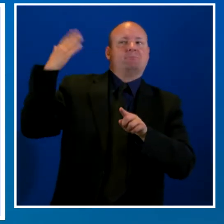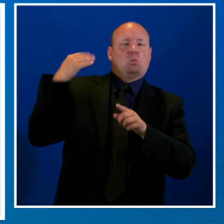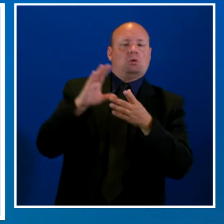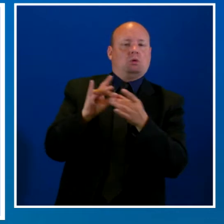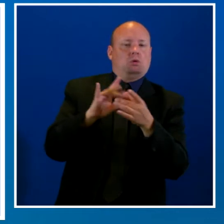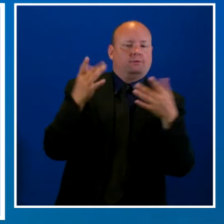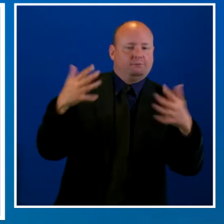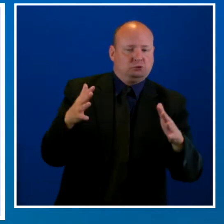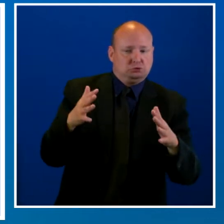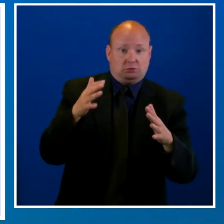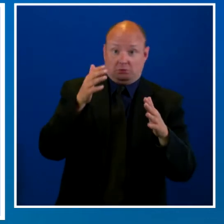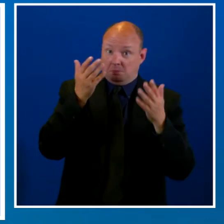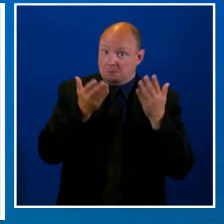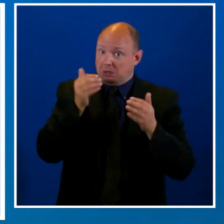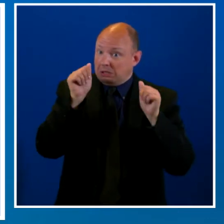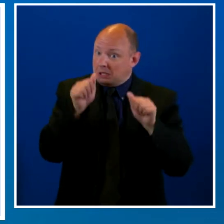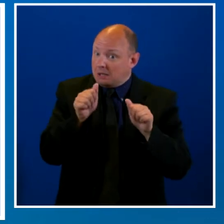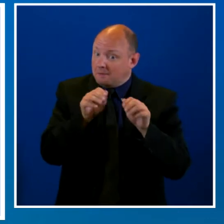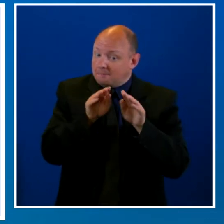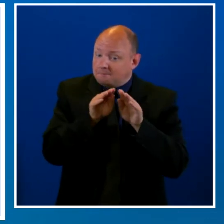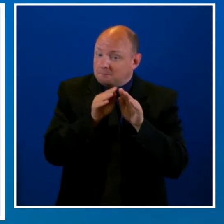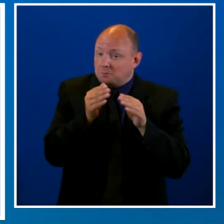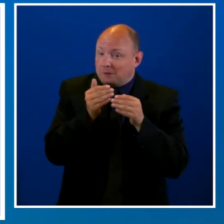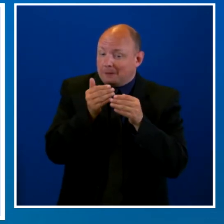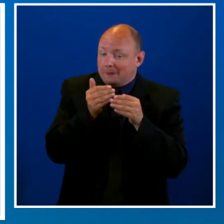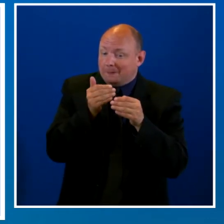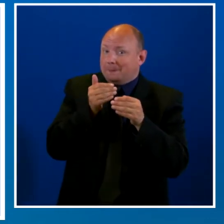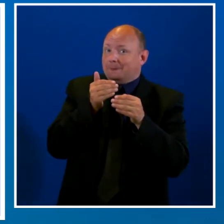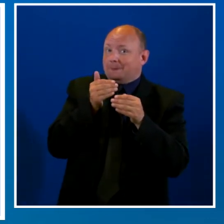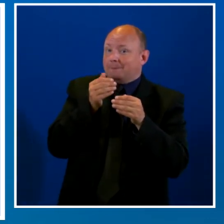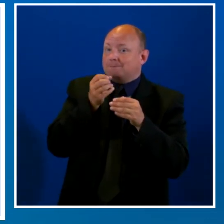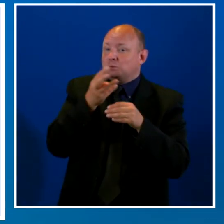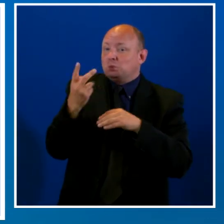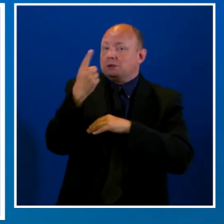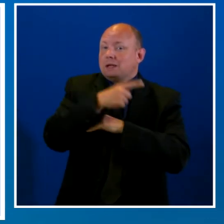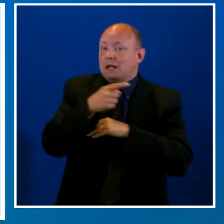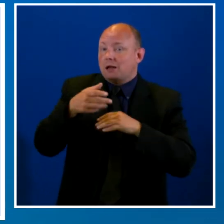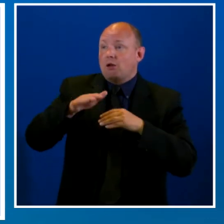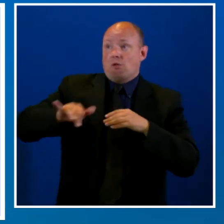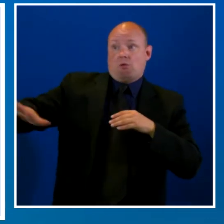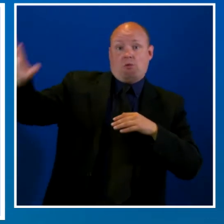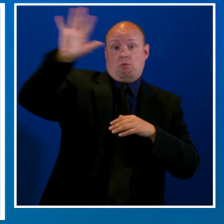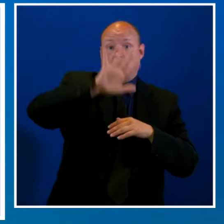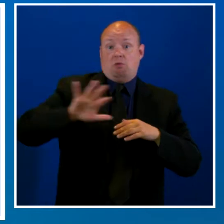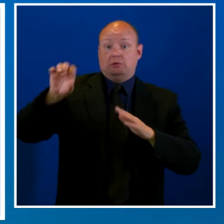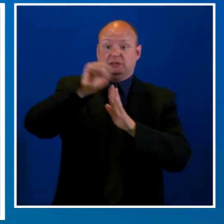next few days if our statewide vaccination rate hits 70% for